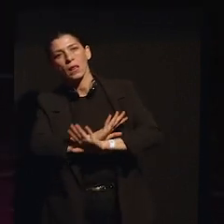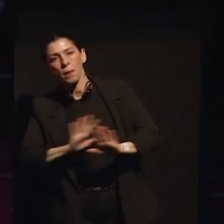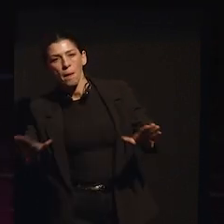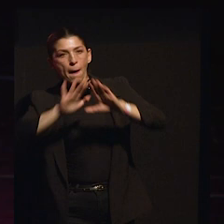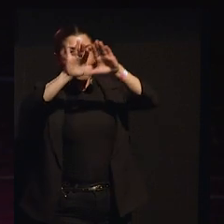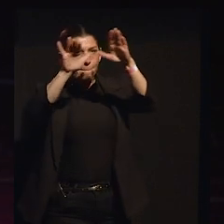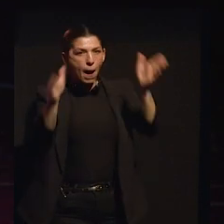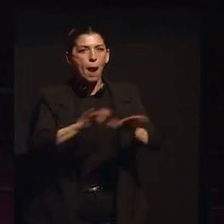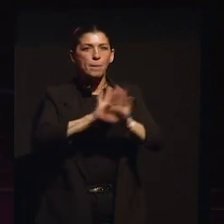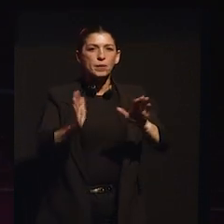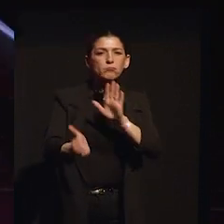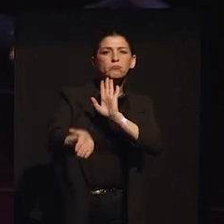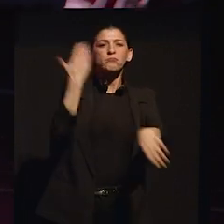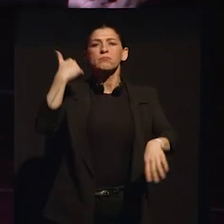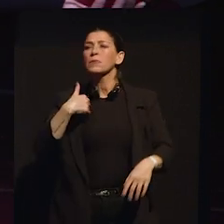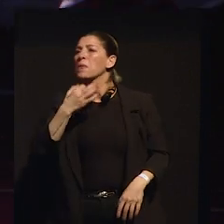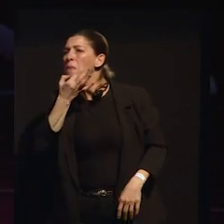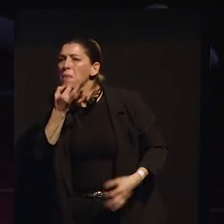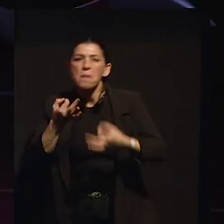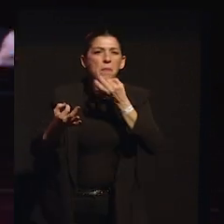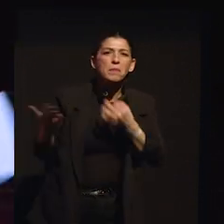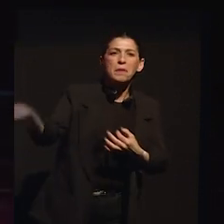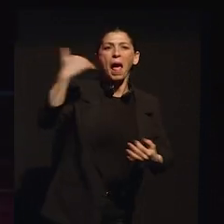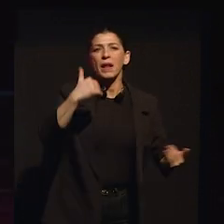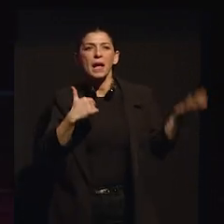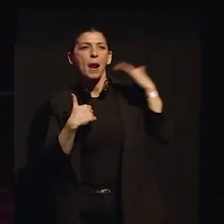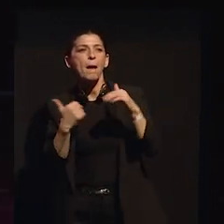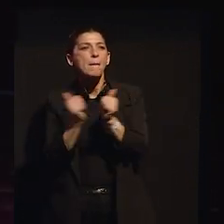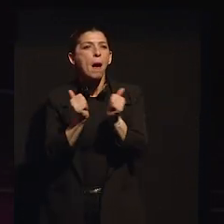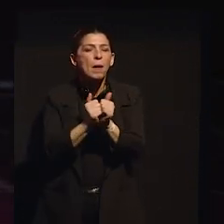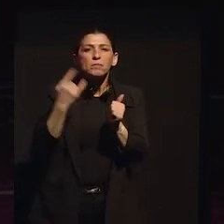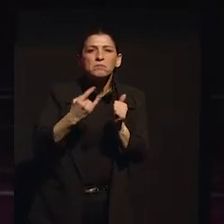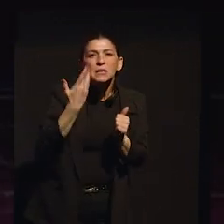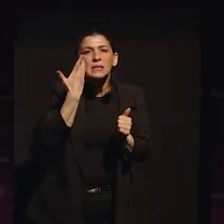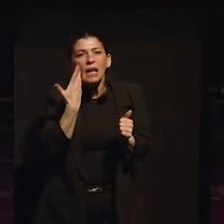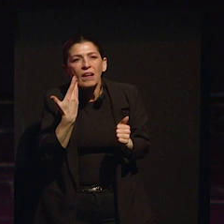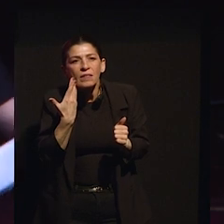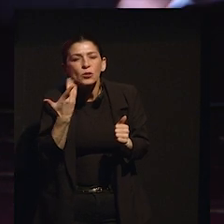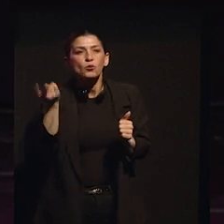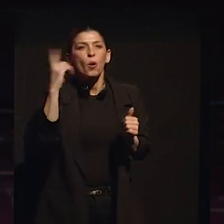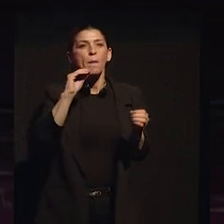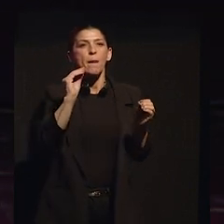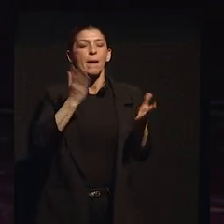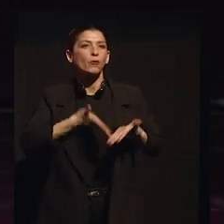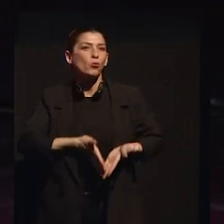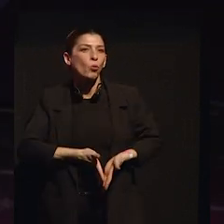Then the period ends. Up and we’re ready. They come out of the cave. Psst, Ali, Veli, come here, altogether.